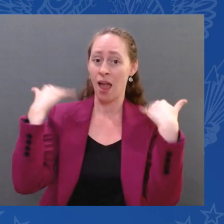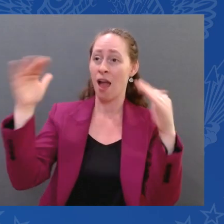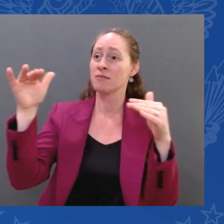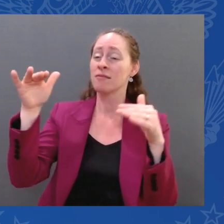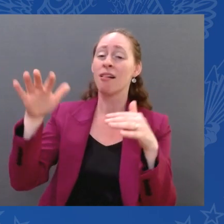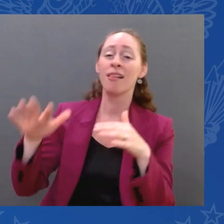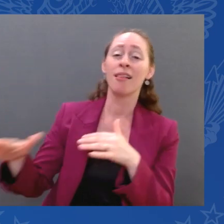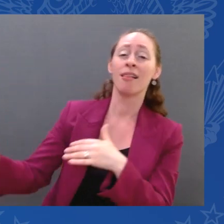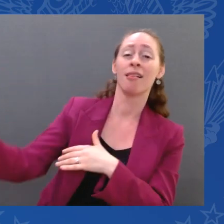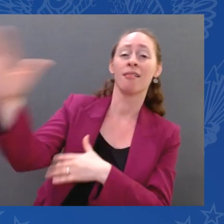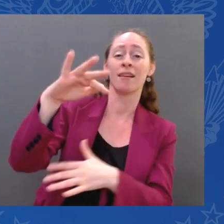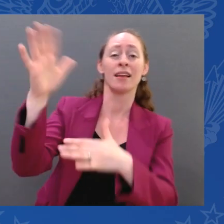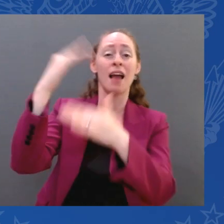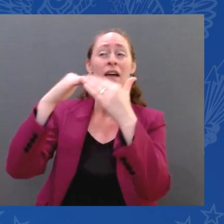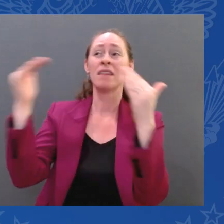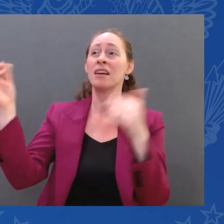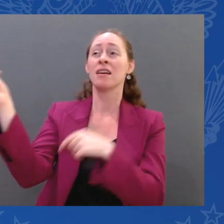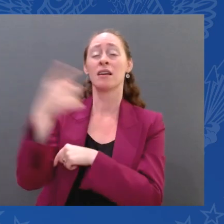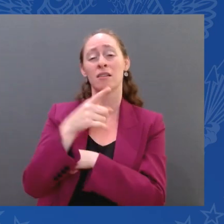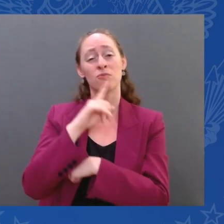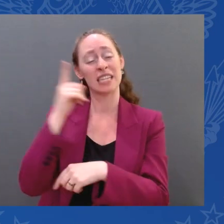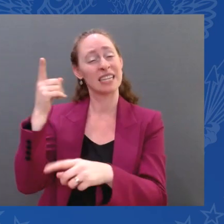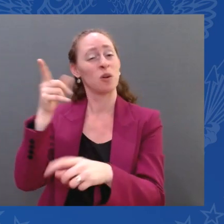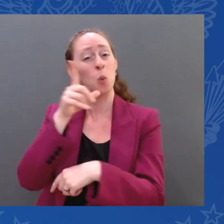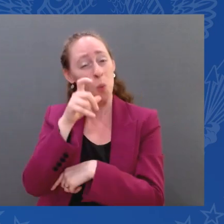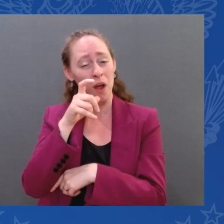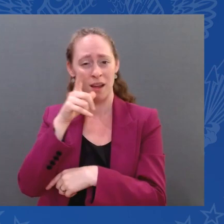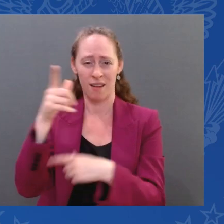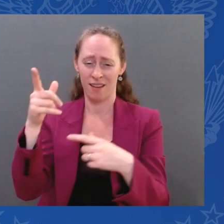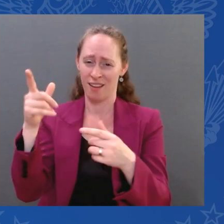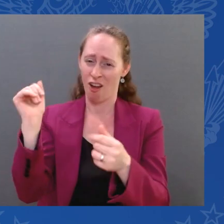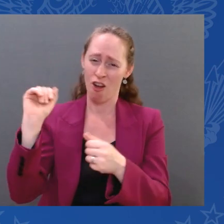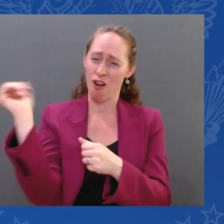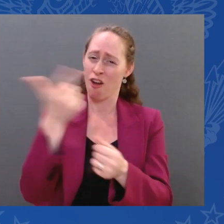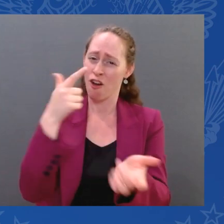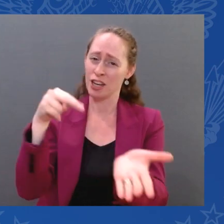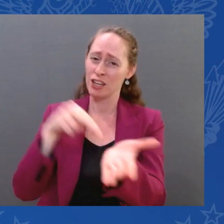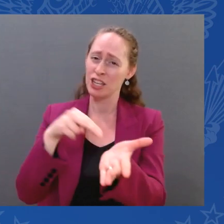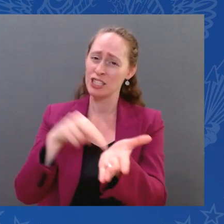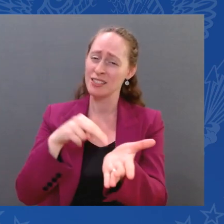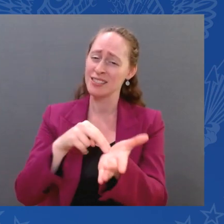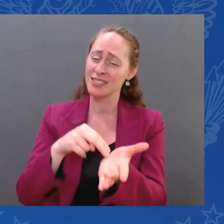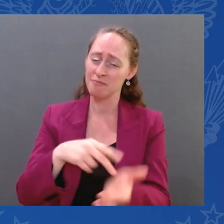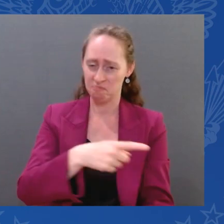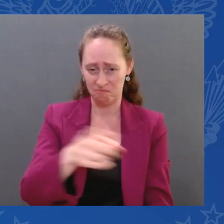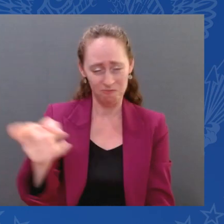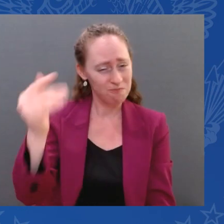as some of us have, you know, doctors let you live. Nurses, male and female, make you want to live,